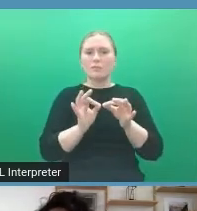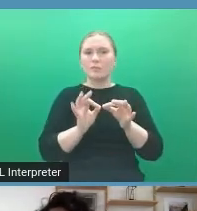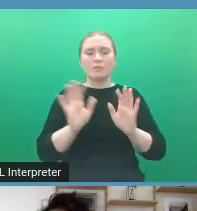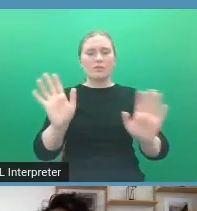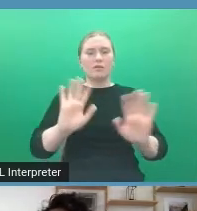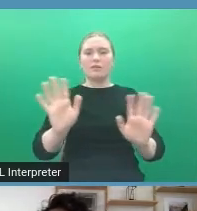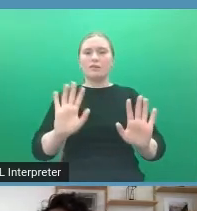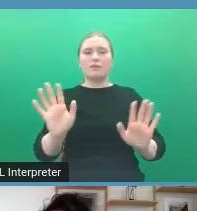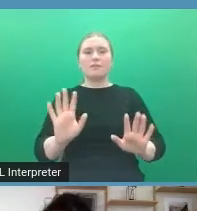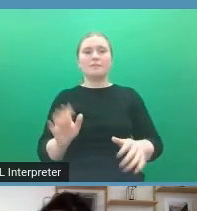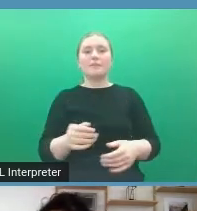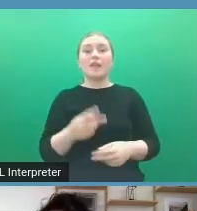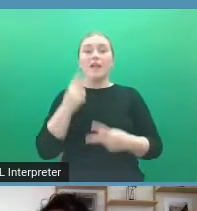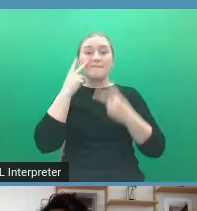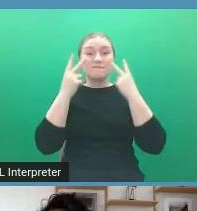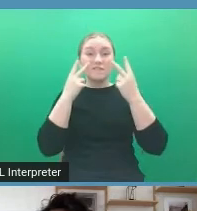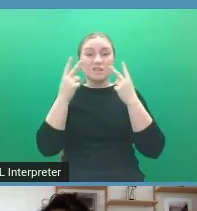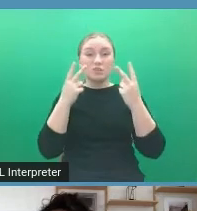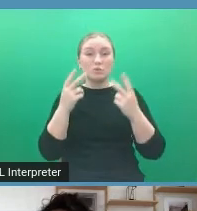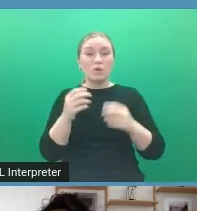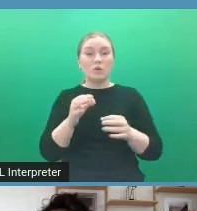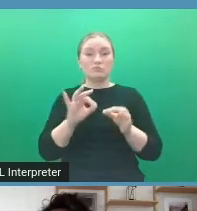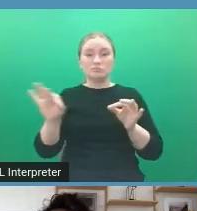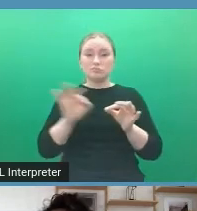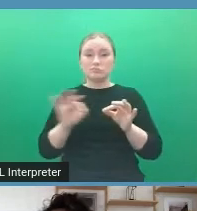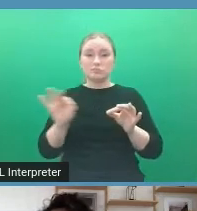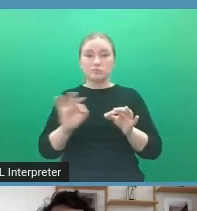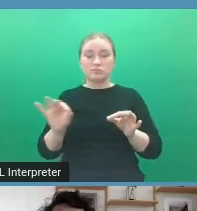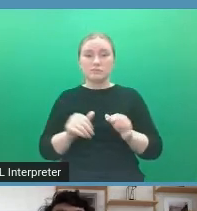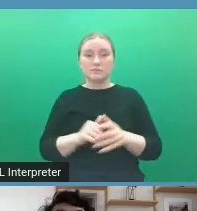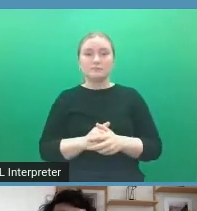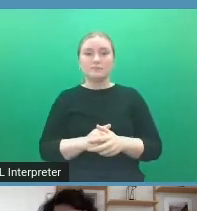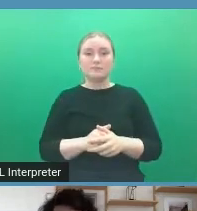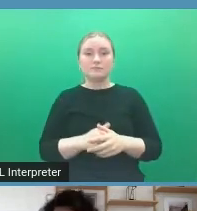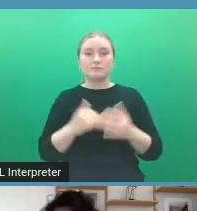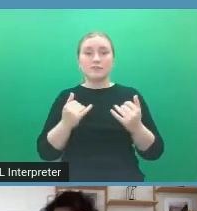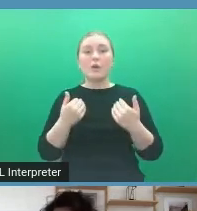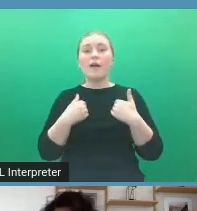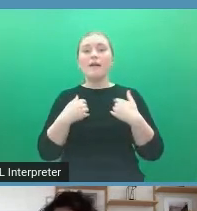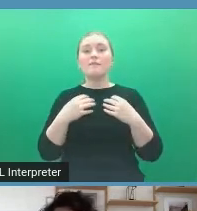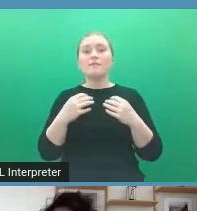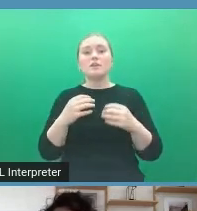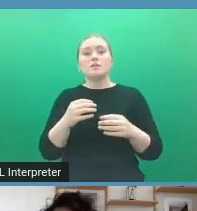visual description. So when we run visual description workshops that's always kind of